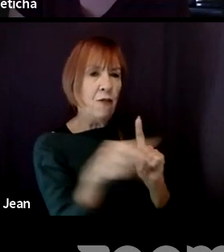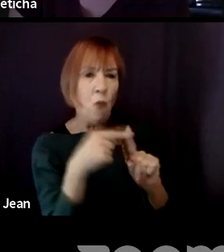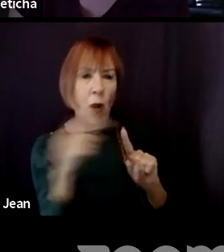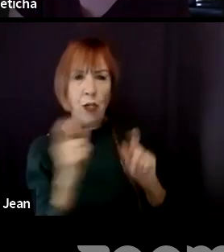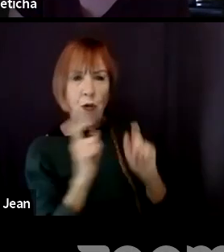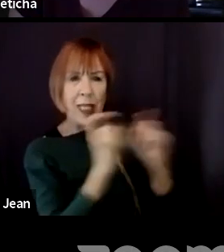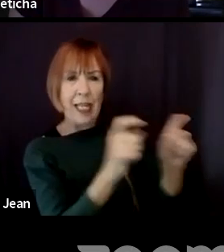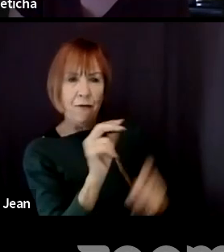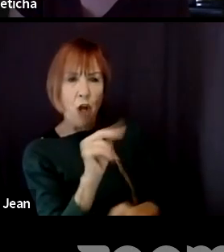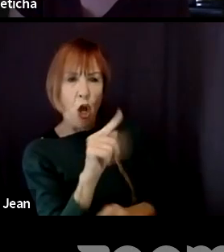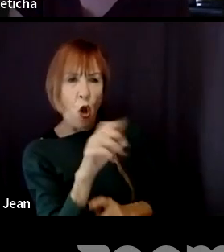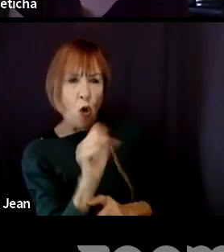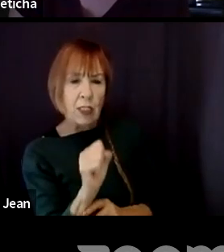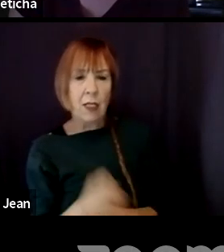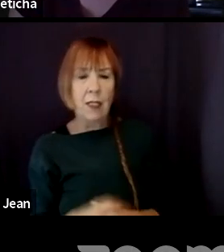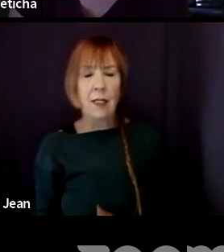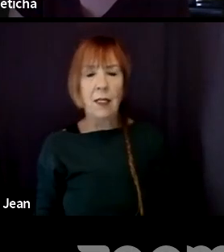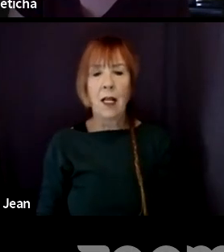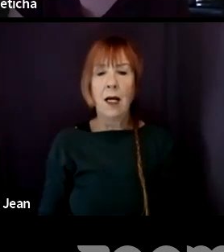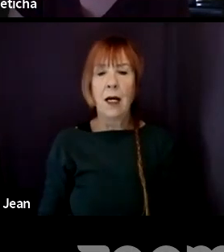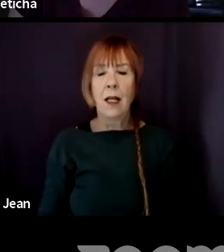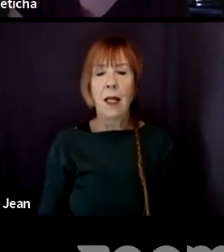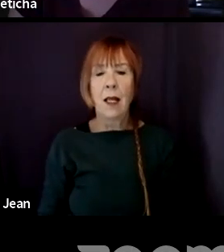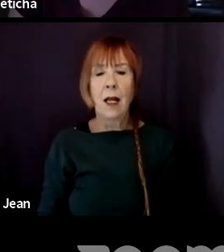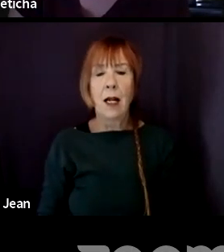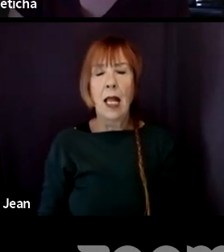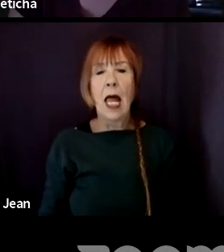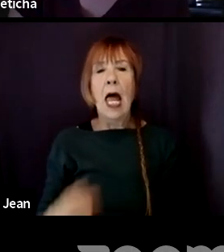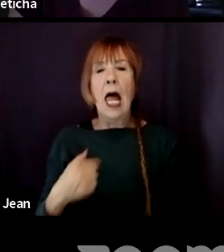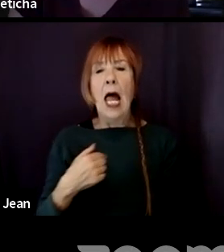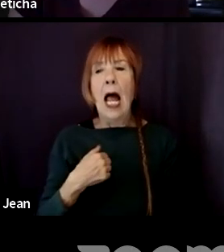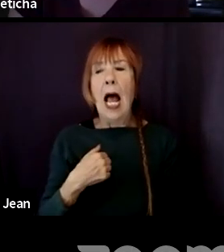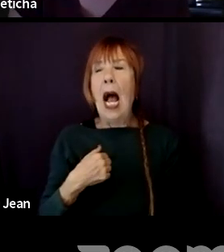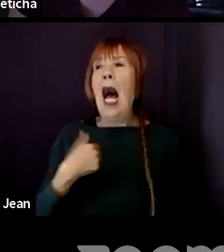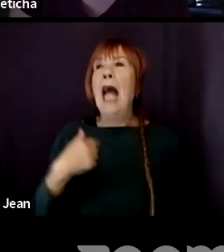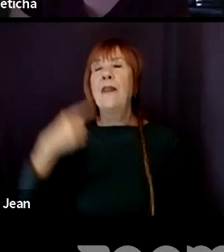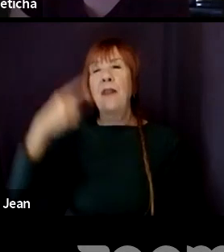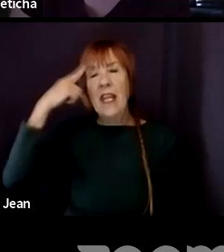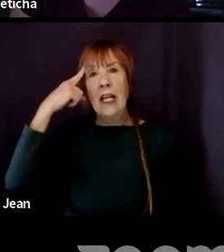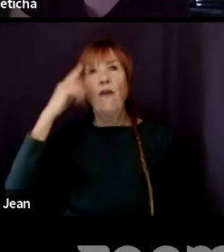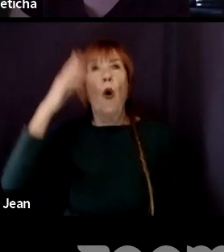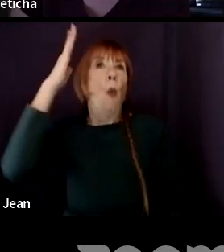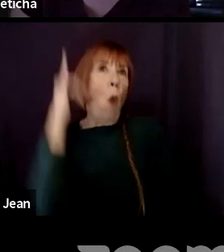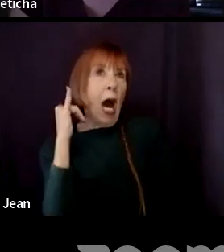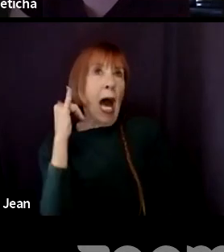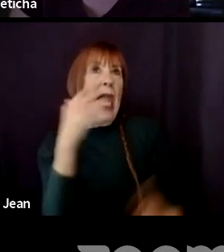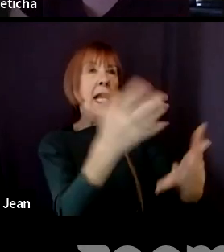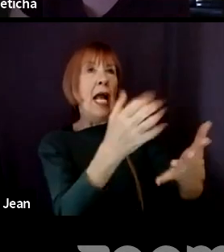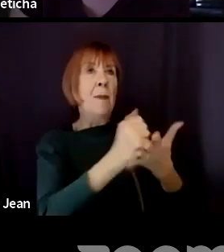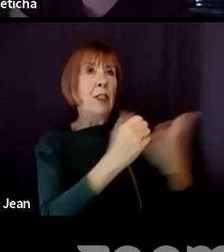I mean, I guess I try to consider the context that I'm getting the script in. So like, for example, if it's from a friend